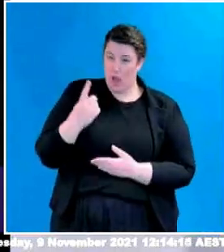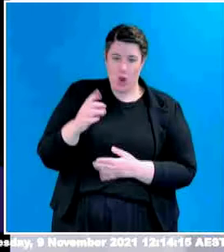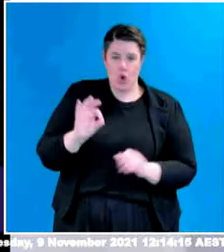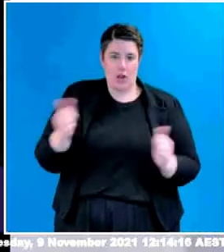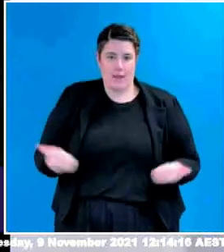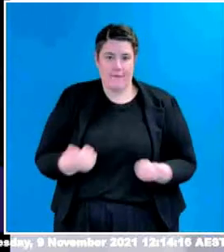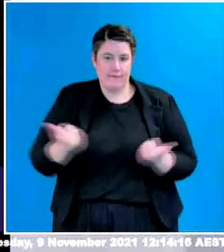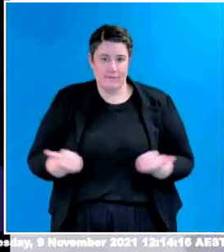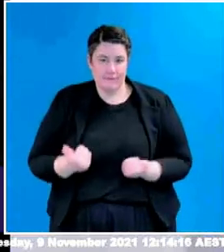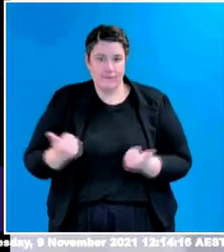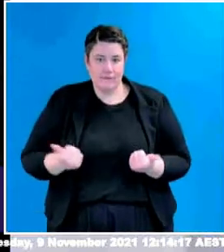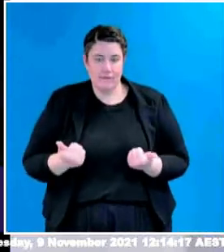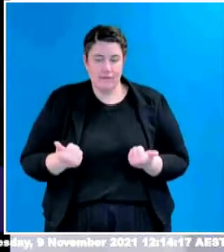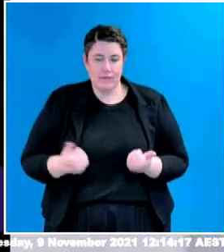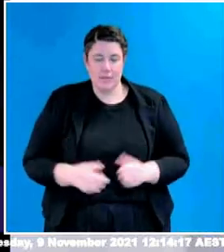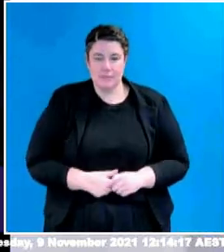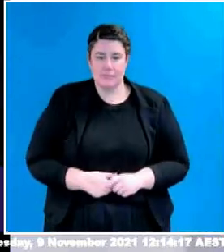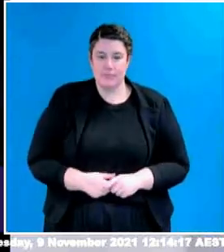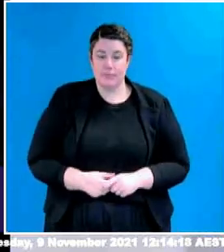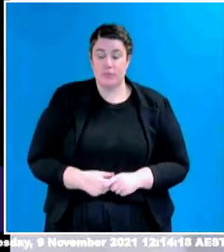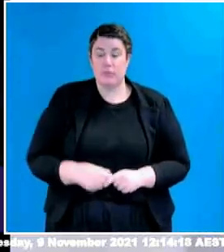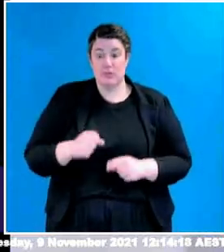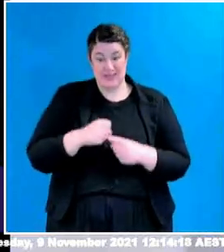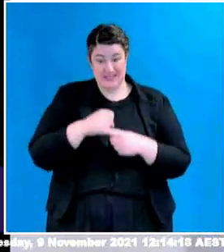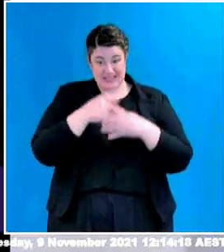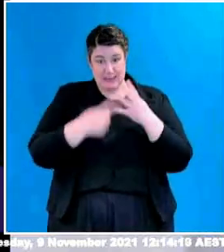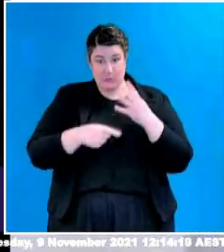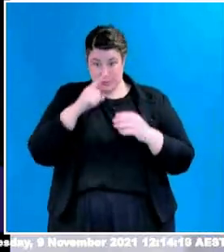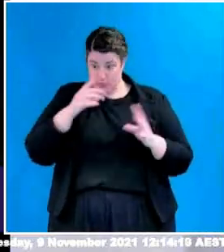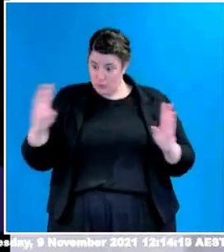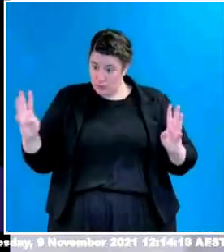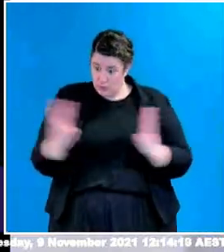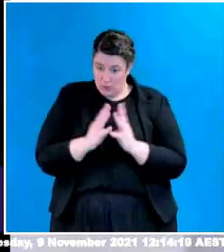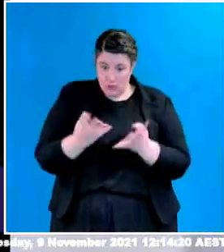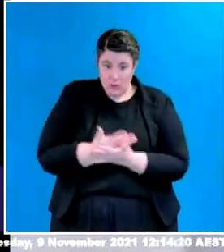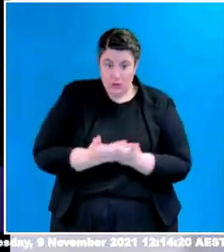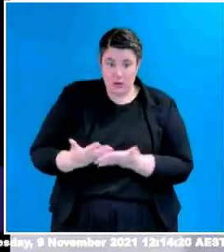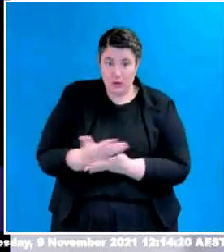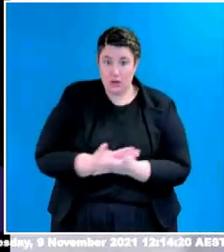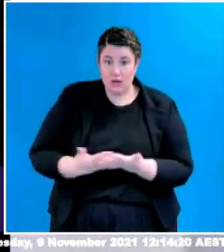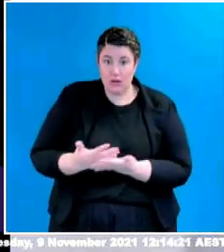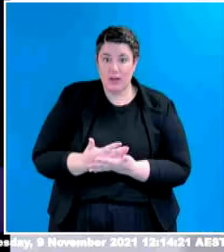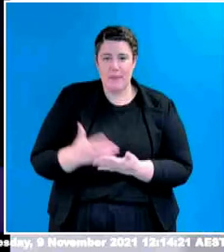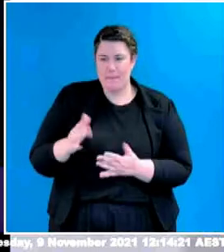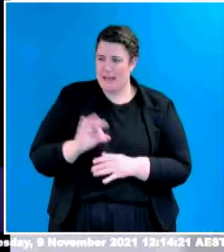The difference that happens when disabled people are in the room is that we don't get forgotten.